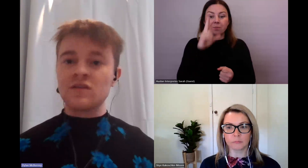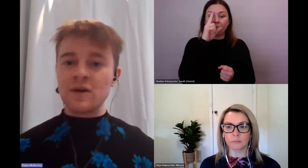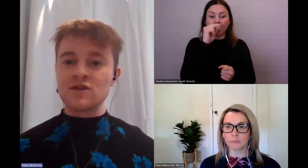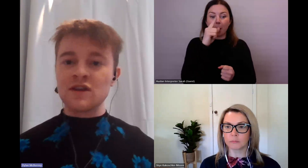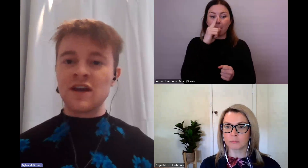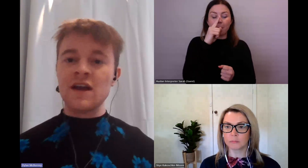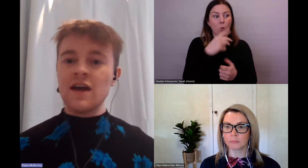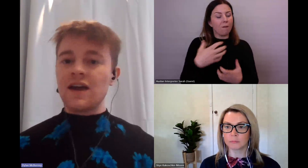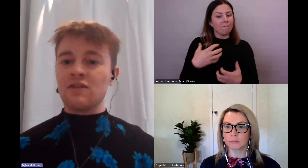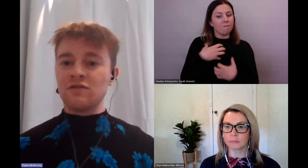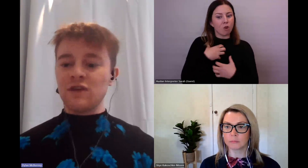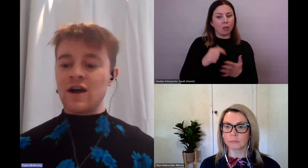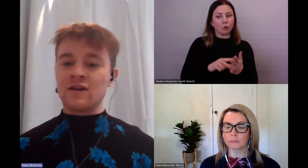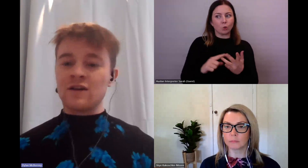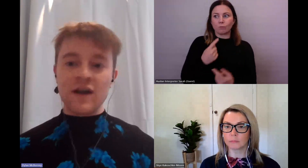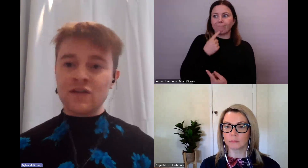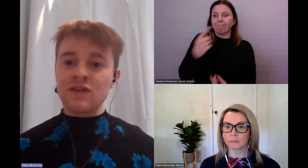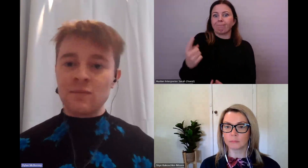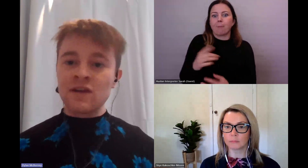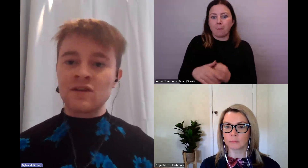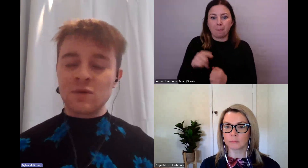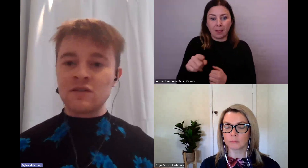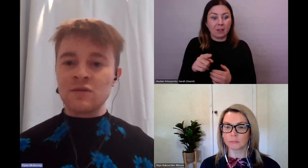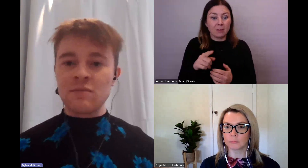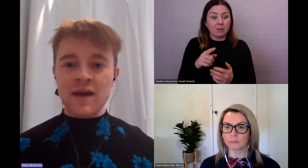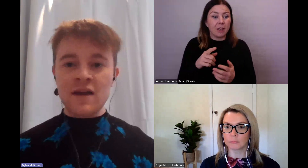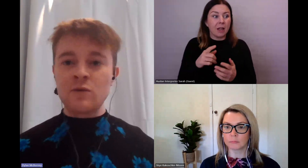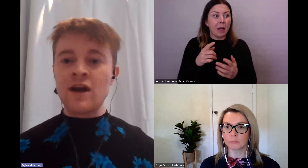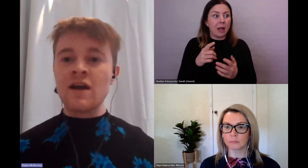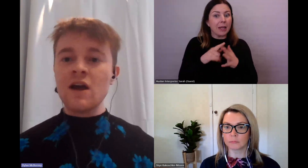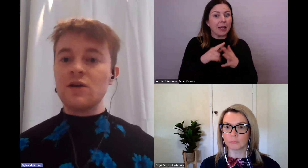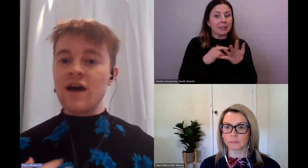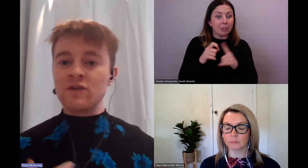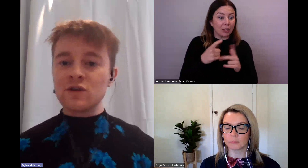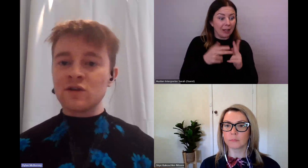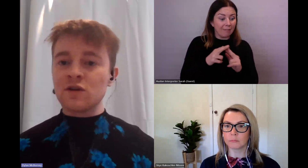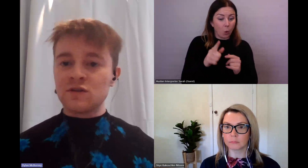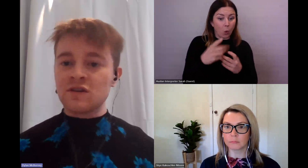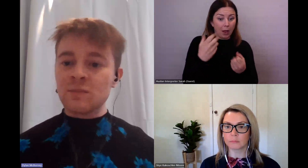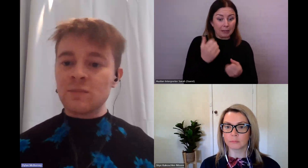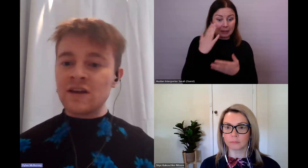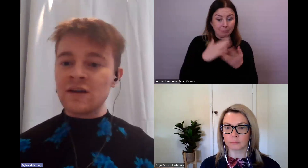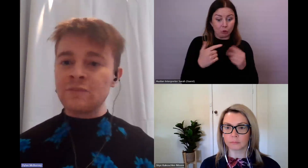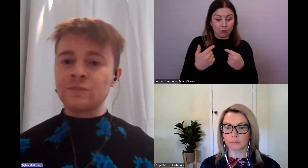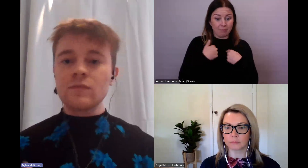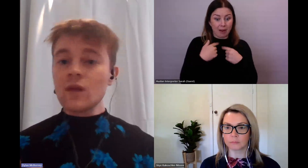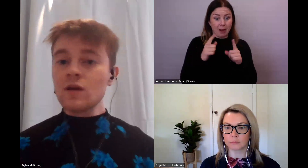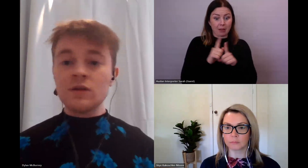especially if you've had the same experience with me where you haven't disclosed your disability,